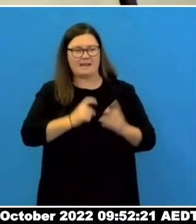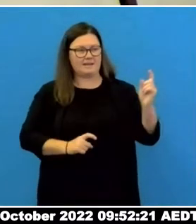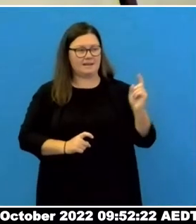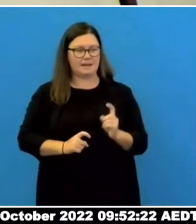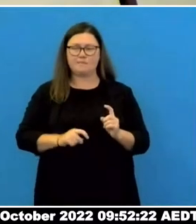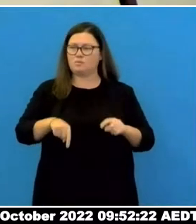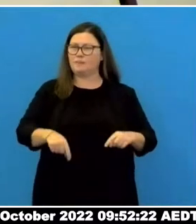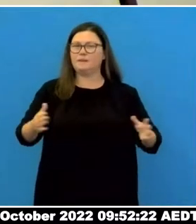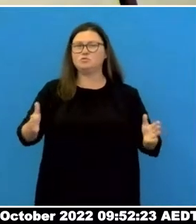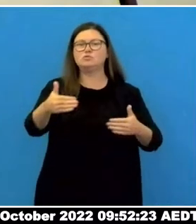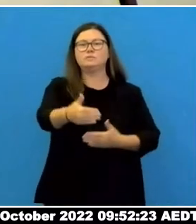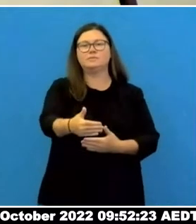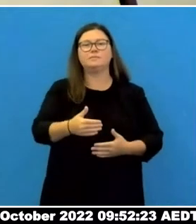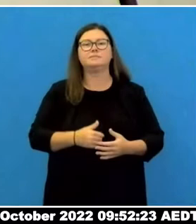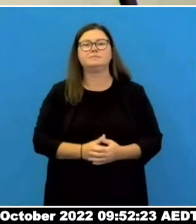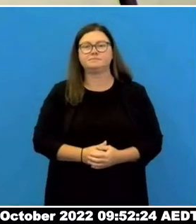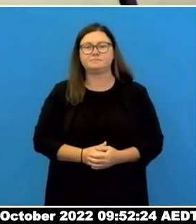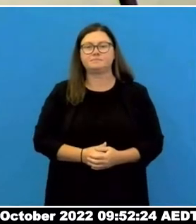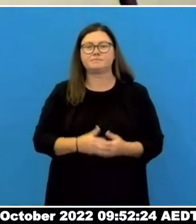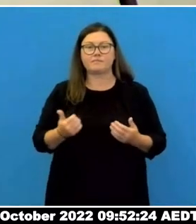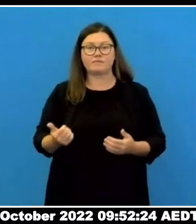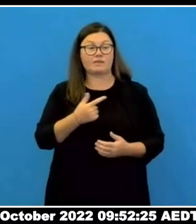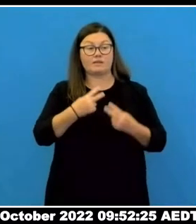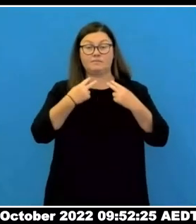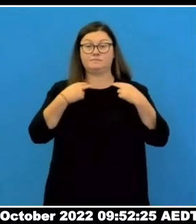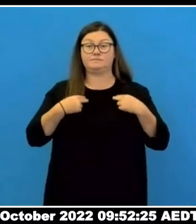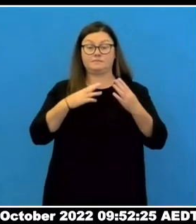Yes, Ms Eastman. Good morning, Commissioners, and good morning, everyone in the room